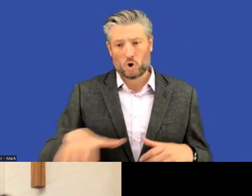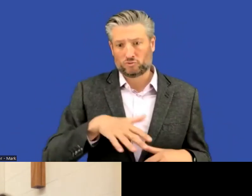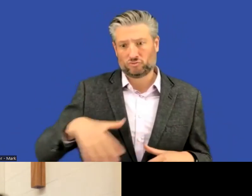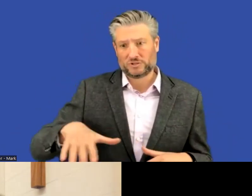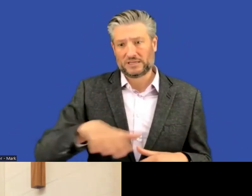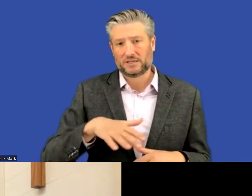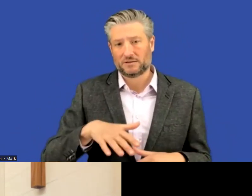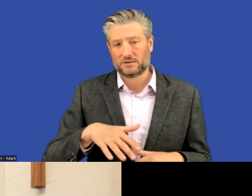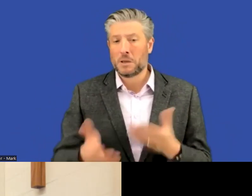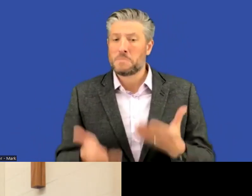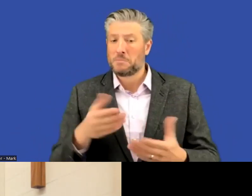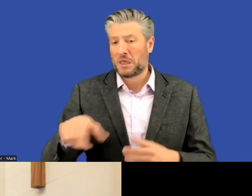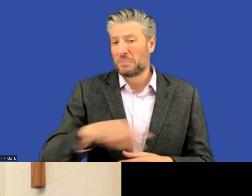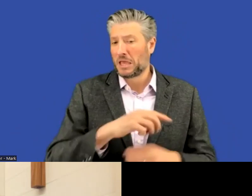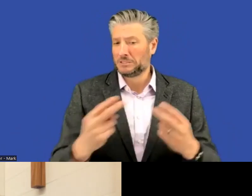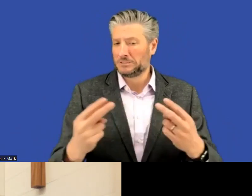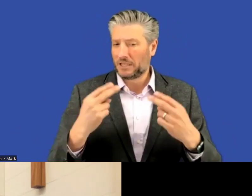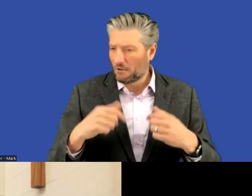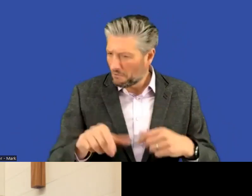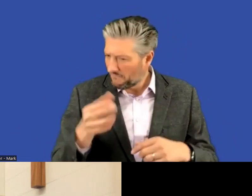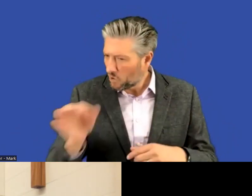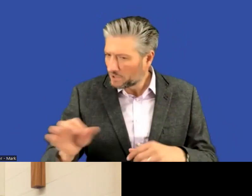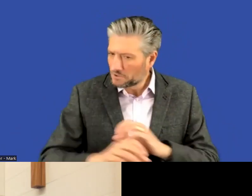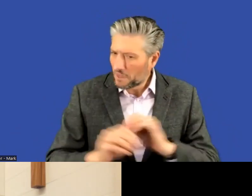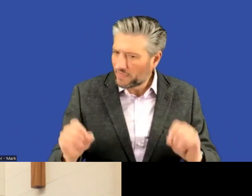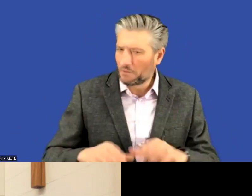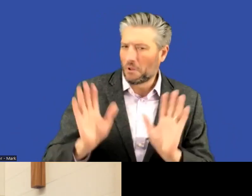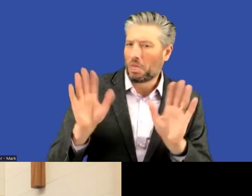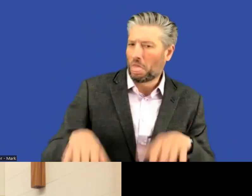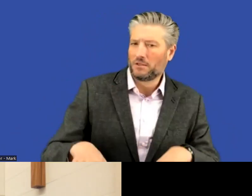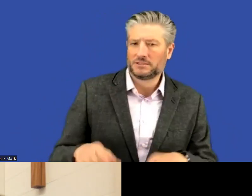We don't need to do it. Yeah. That's what I try to explain.